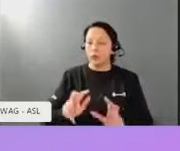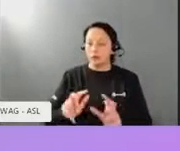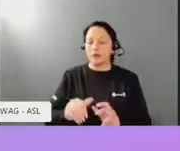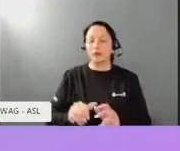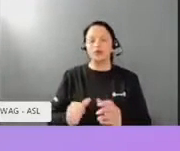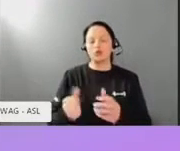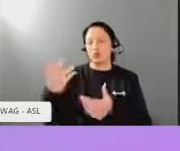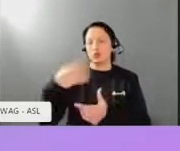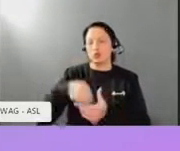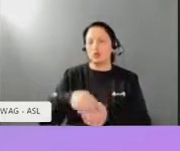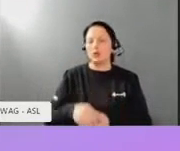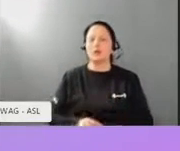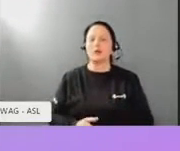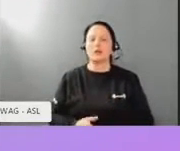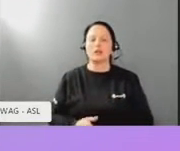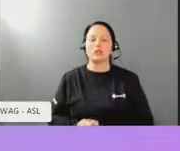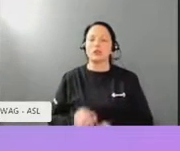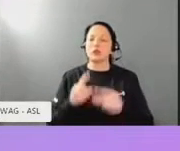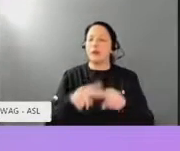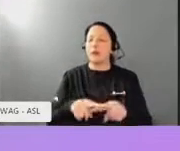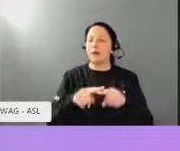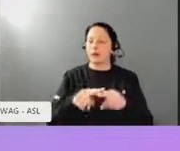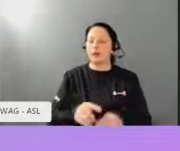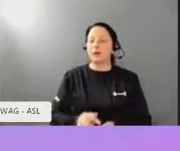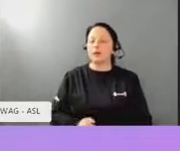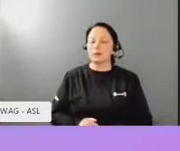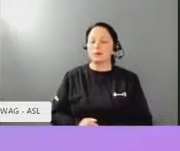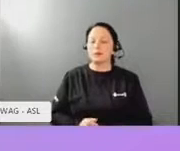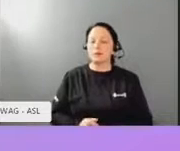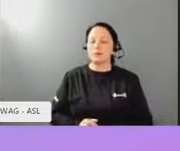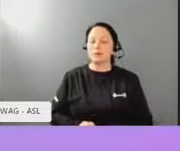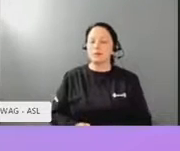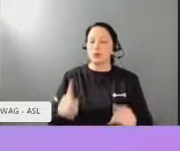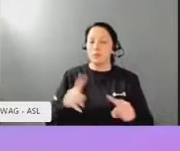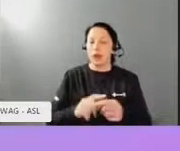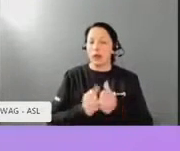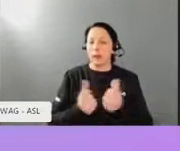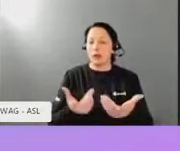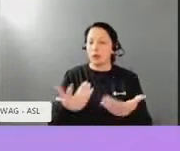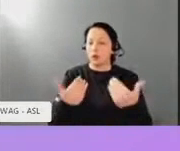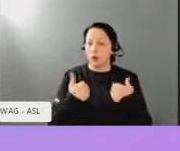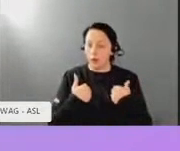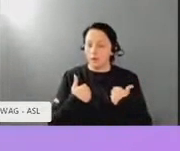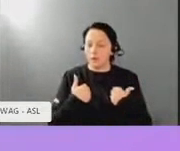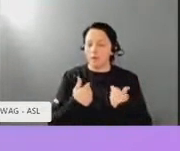basically. Going from instinctive to inspired, two involved, 2 invested, too inclusive. Depending on having